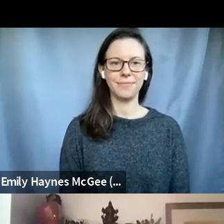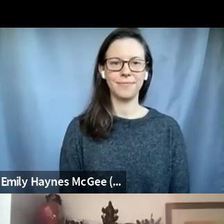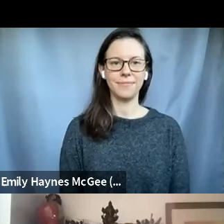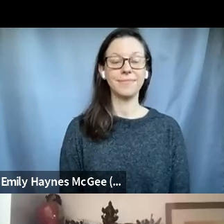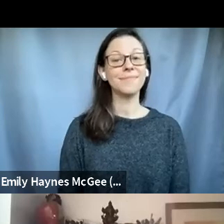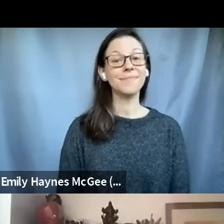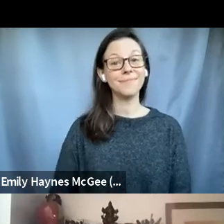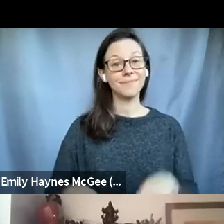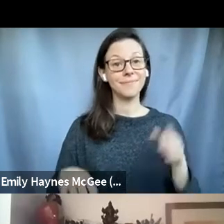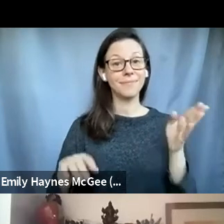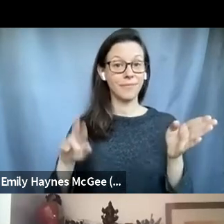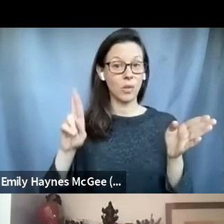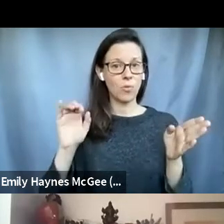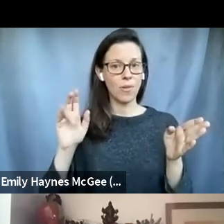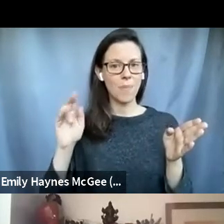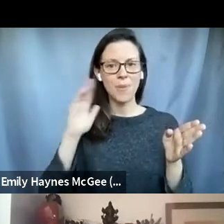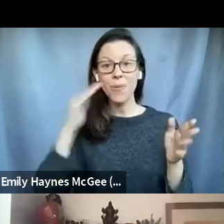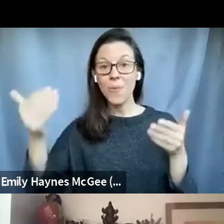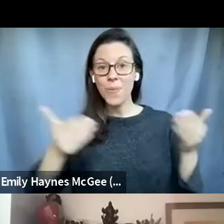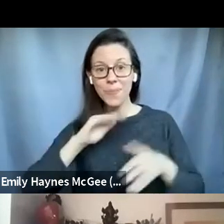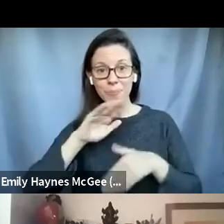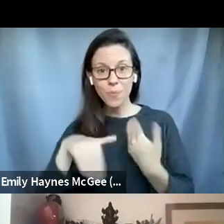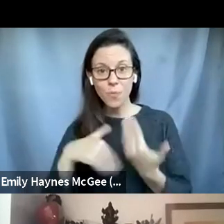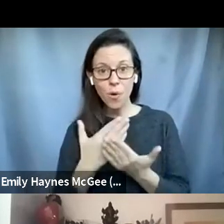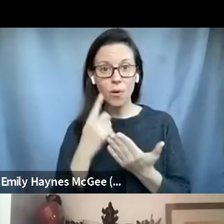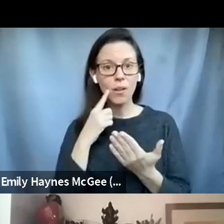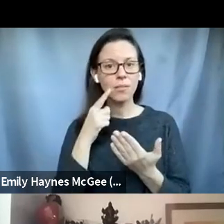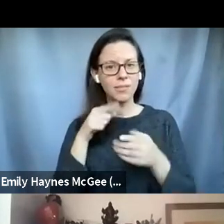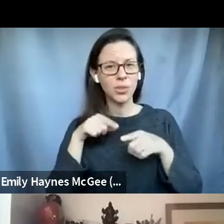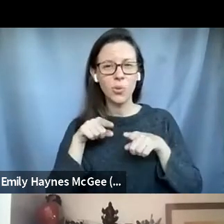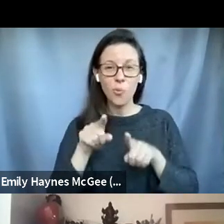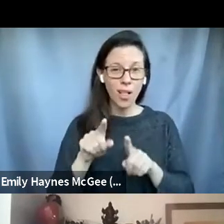Welcome as people are joining, you're welcome to have your videos on or off.